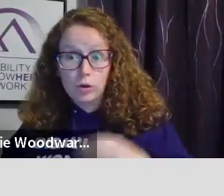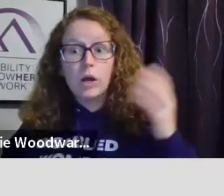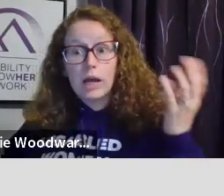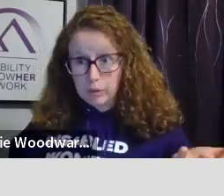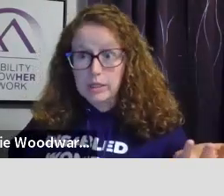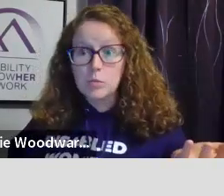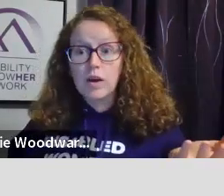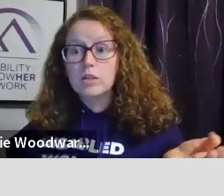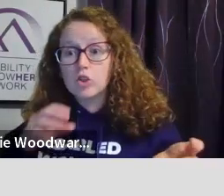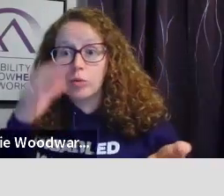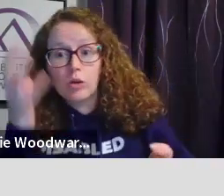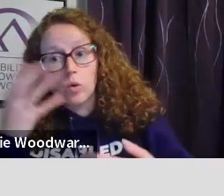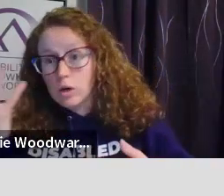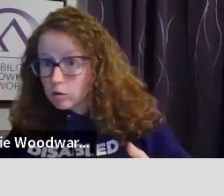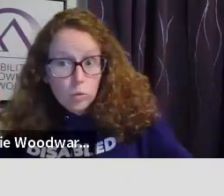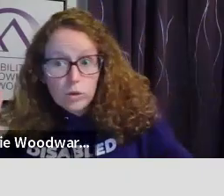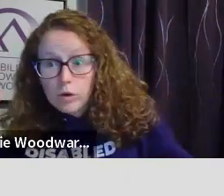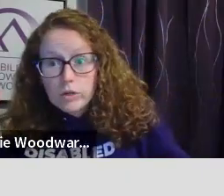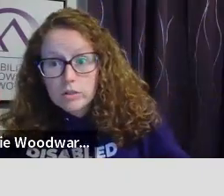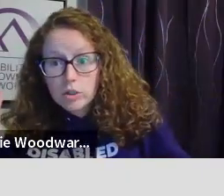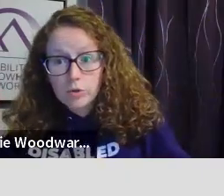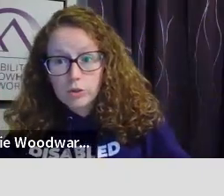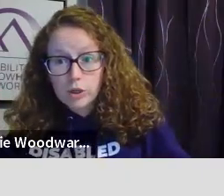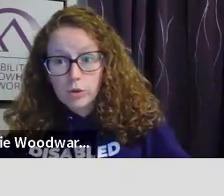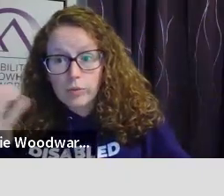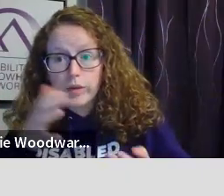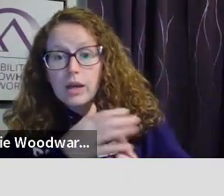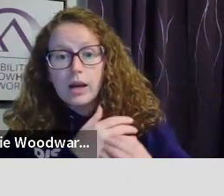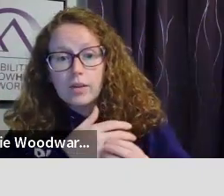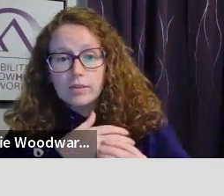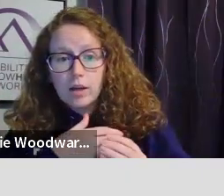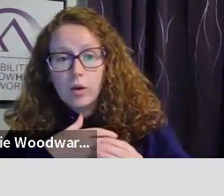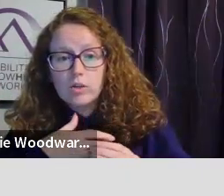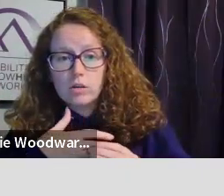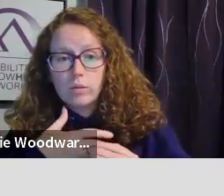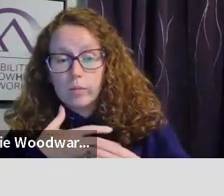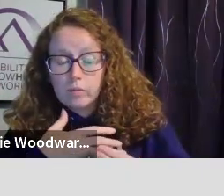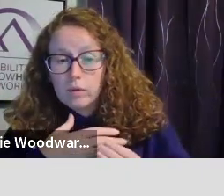handcuffed him. Two questions. Are the police required to use an